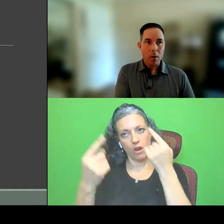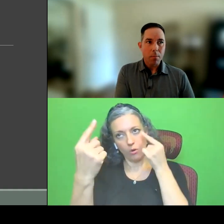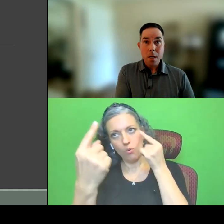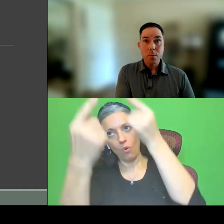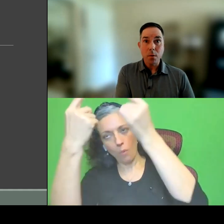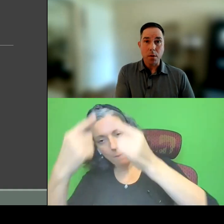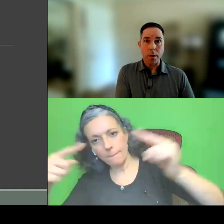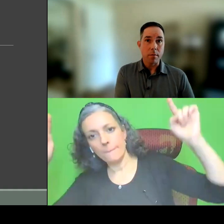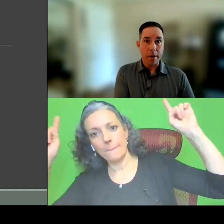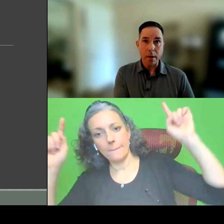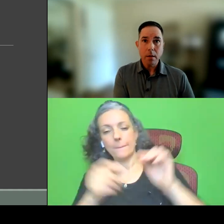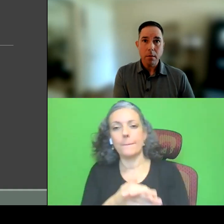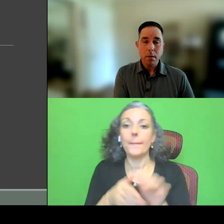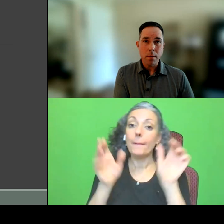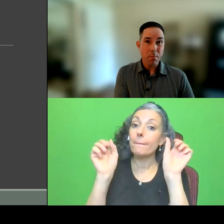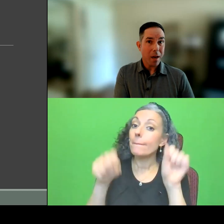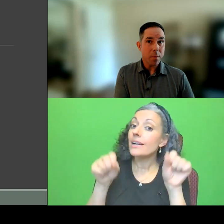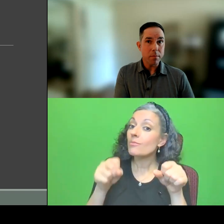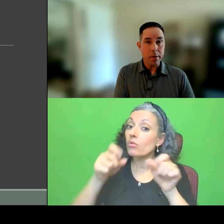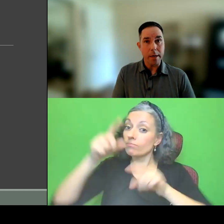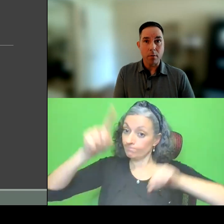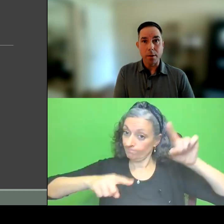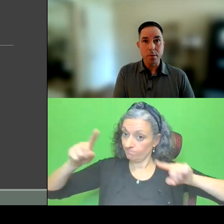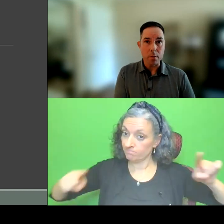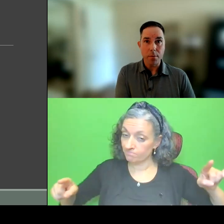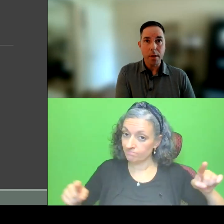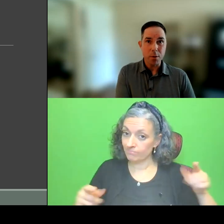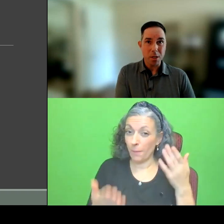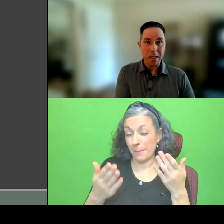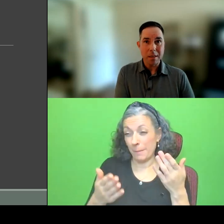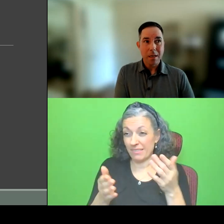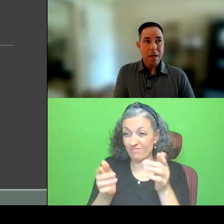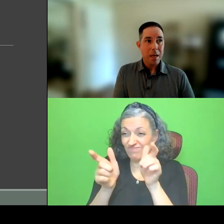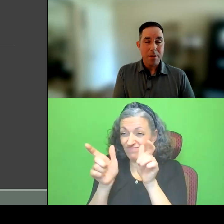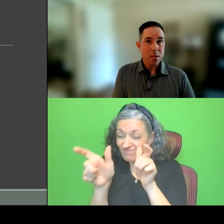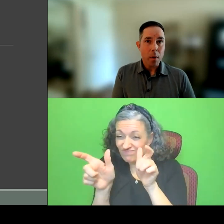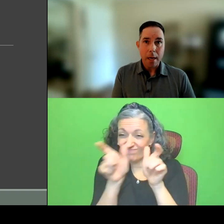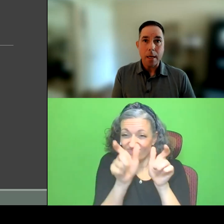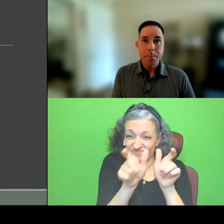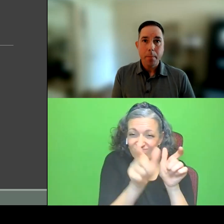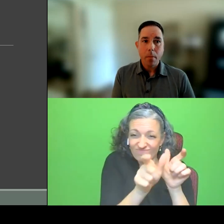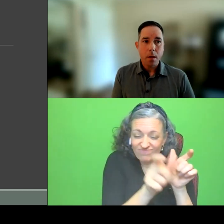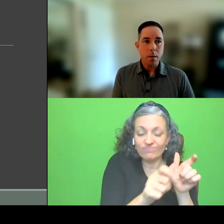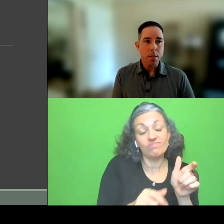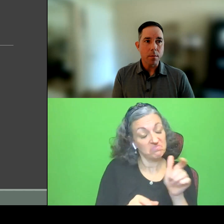Now possible is going to vary in this might be a very incremental sort of thing which again I think is okay.